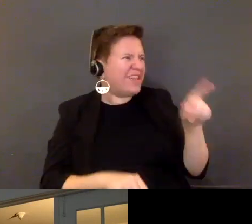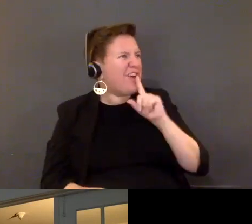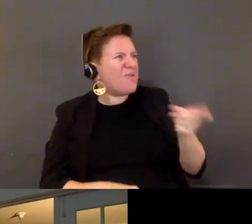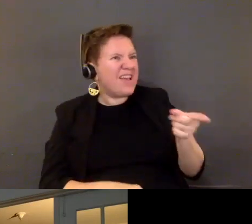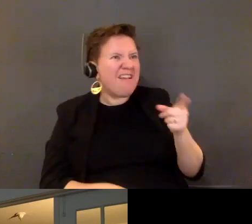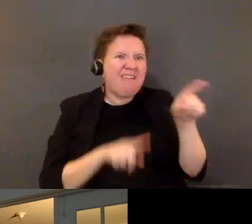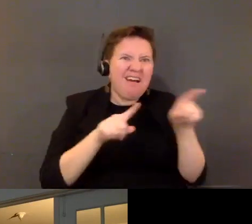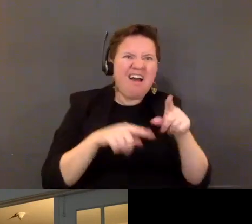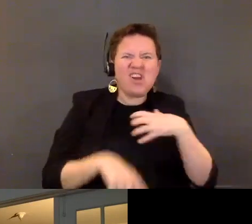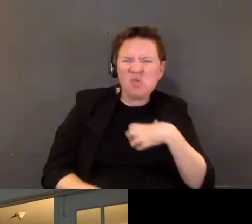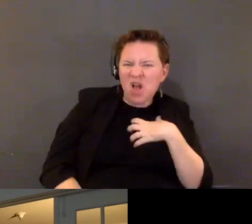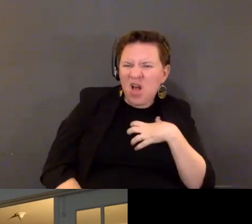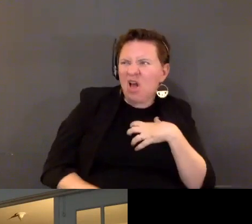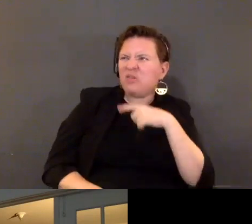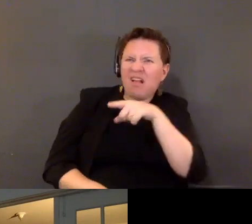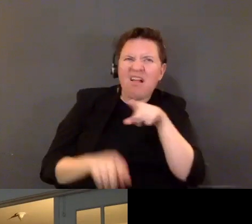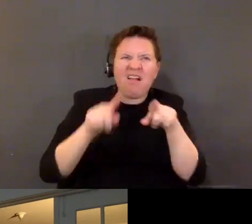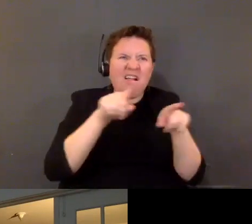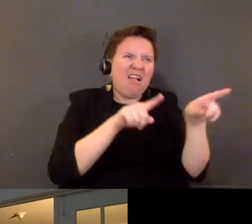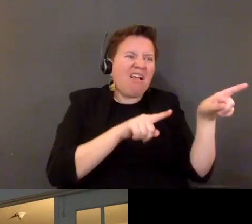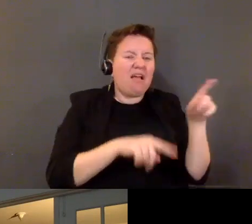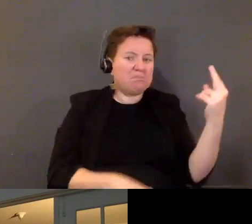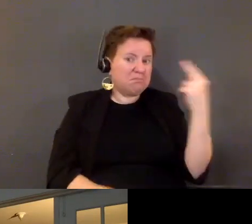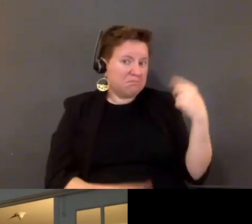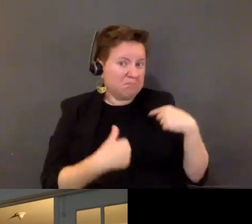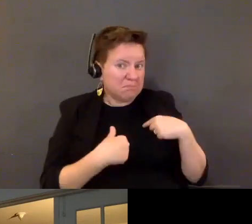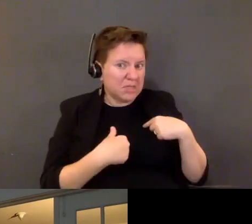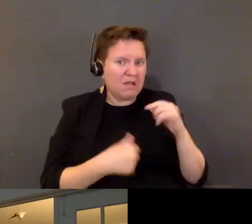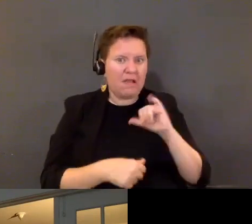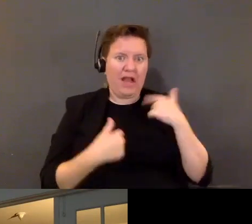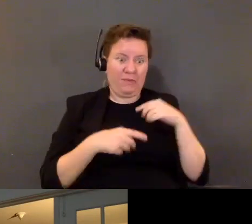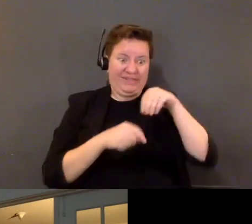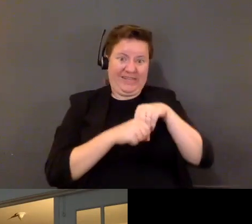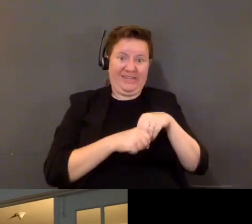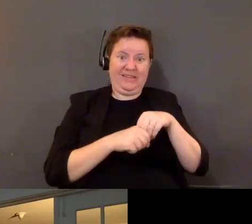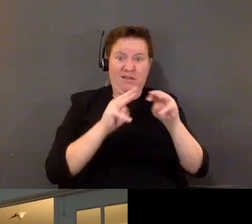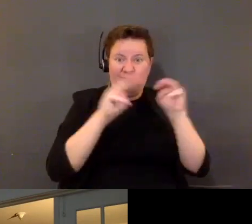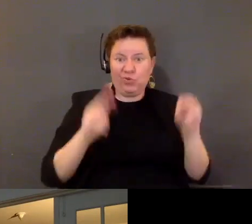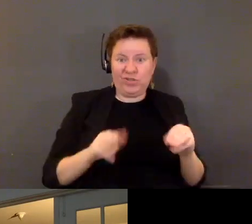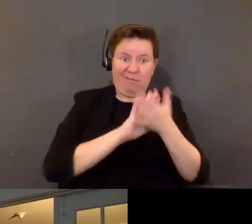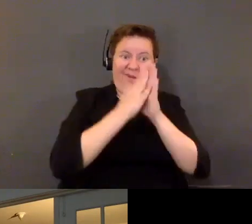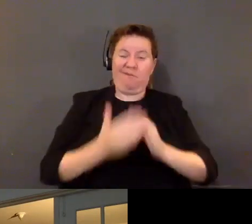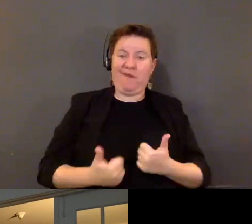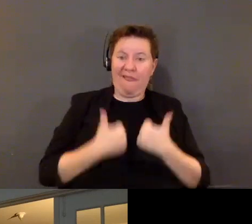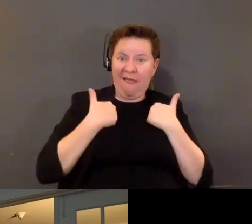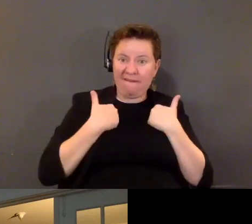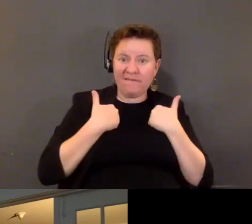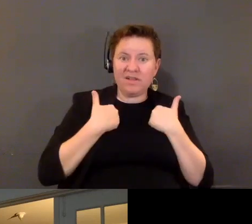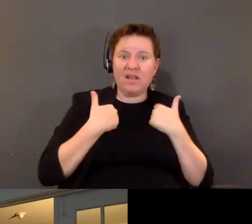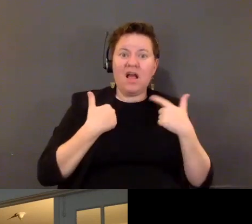gross they stared at me as if i were an exhibit come to life i'd lost audrey somewhere in the